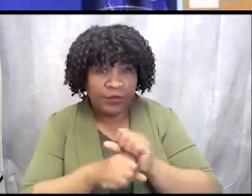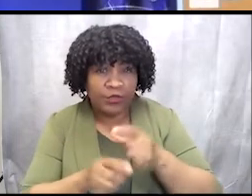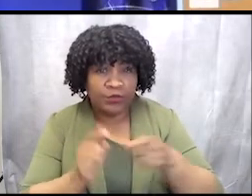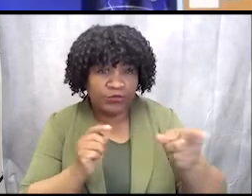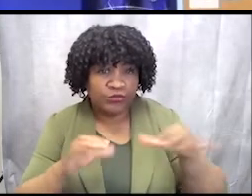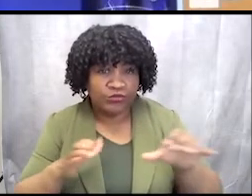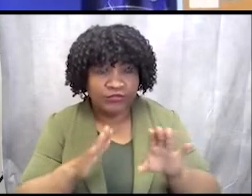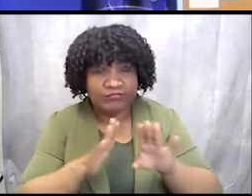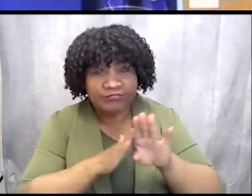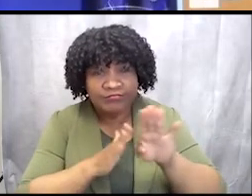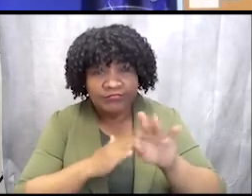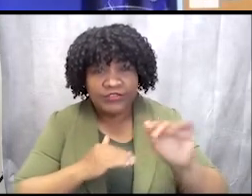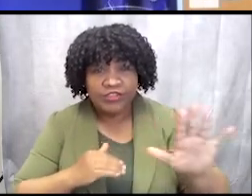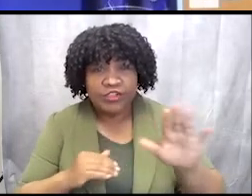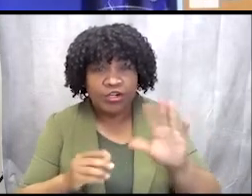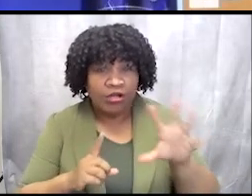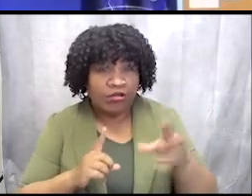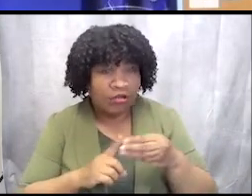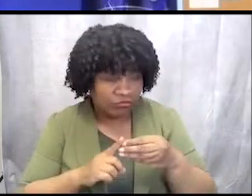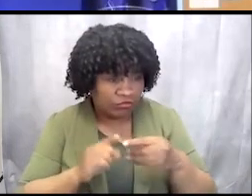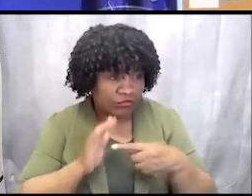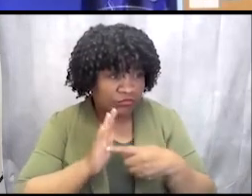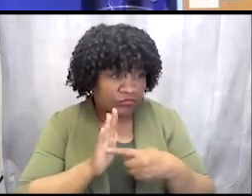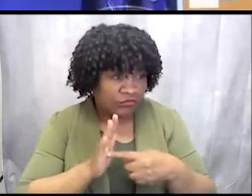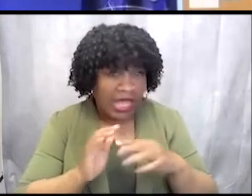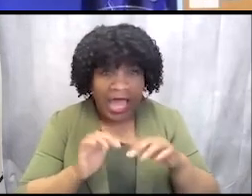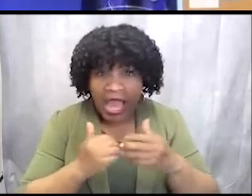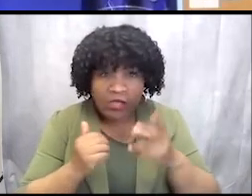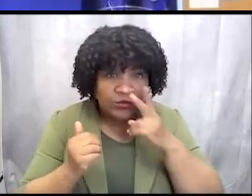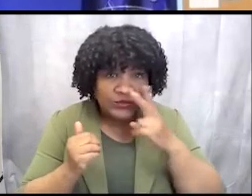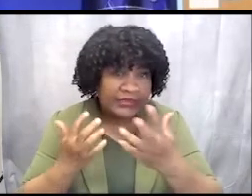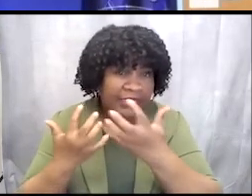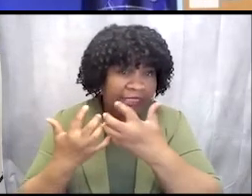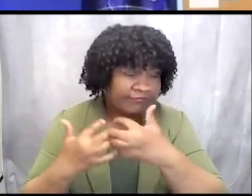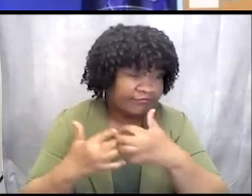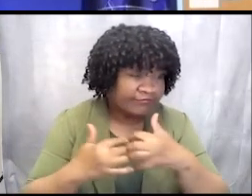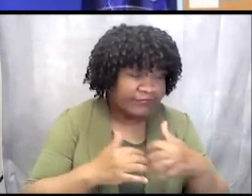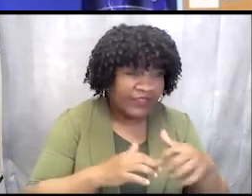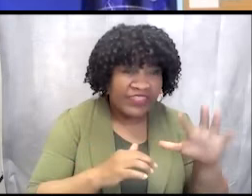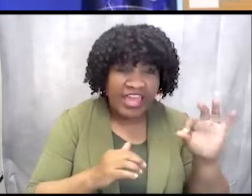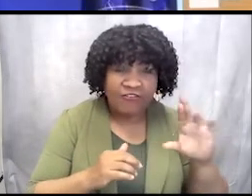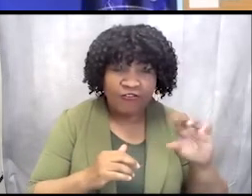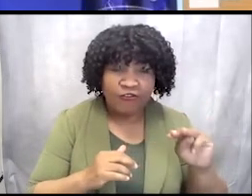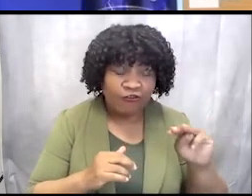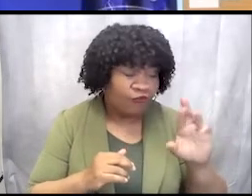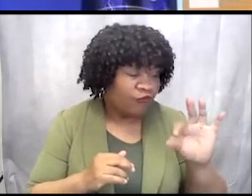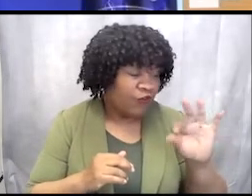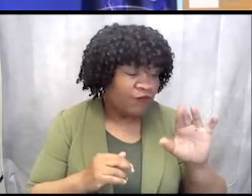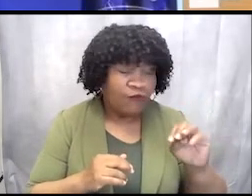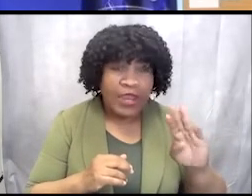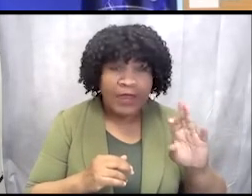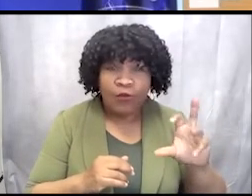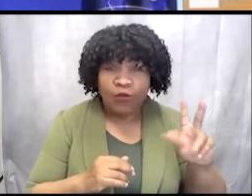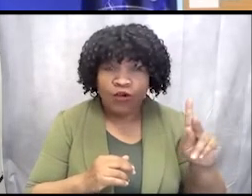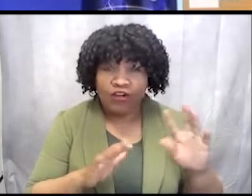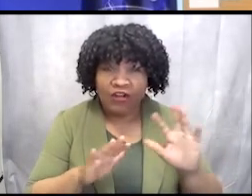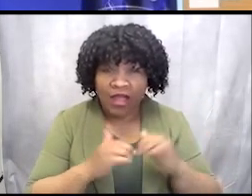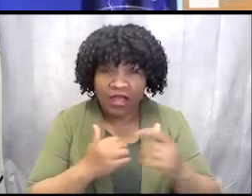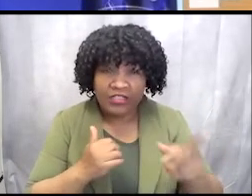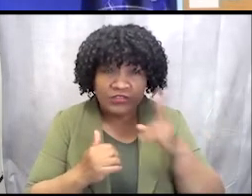in developing the cultural responsive and sustaining framework and how you see that as being perhaps a tool or way to encourage